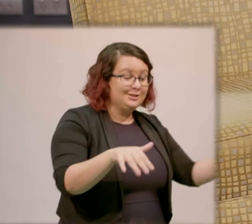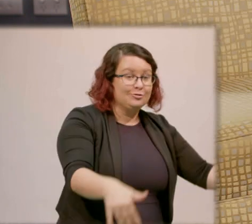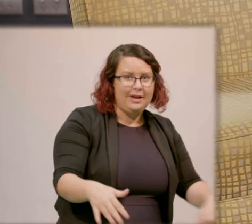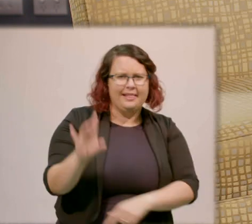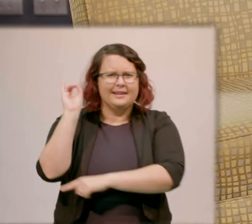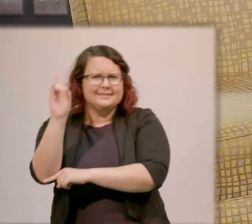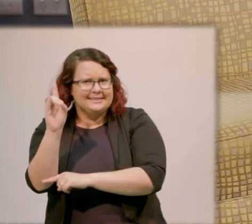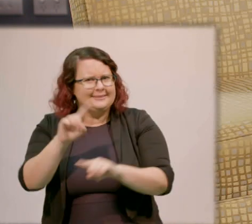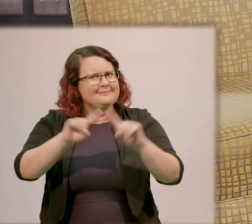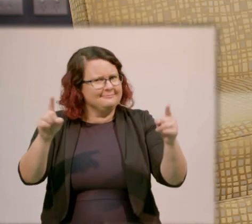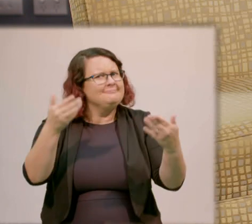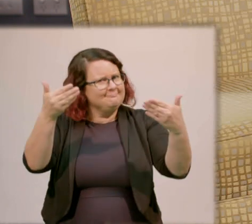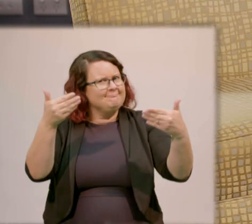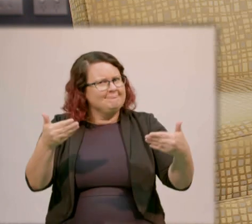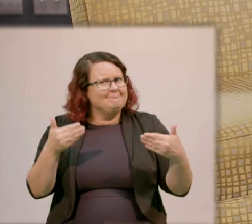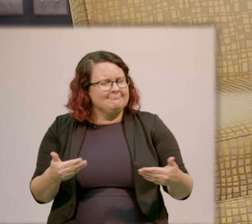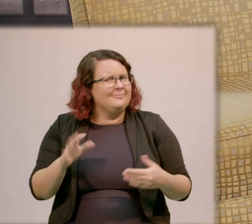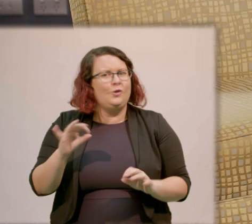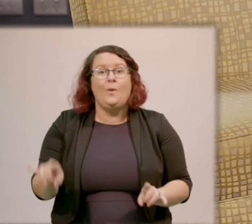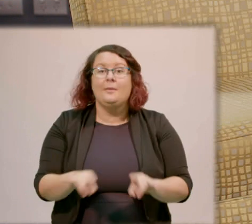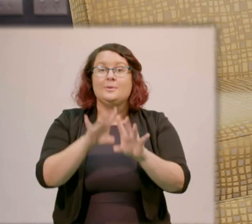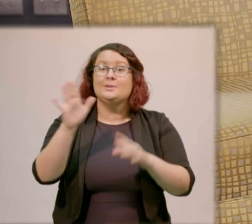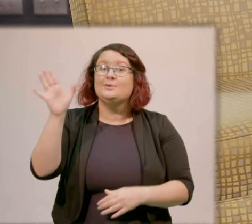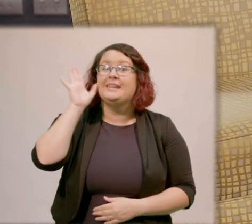It was not what I'm used to hearing when I listen to the story.